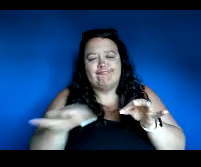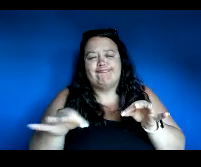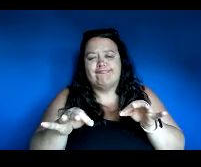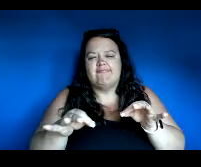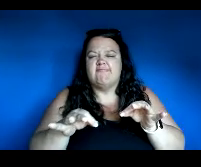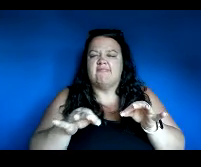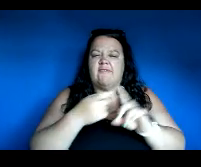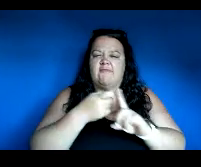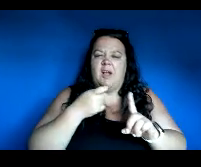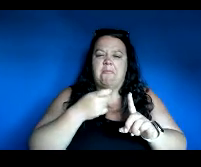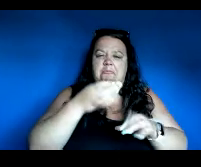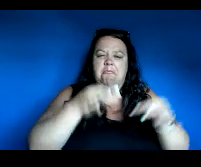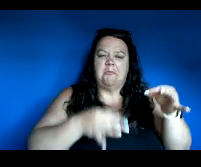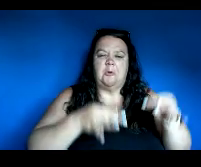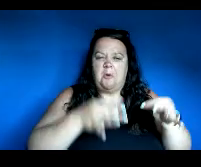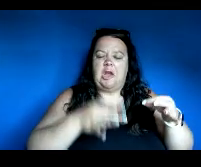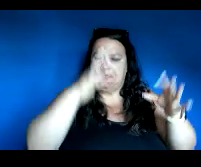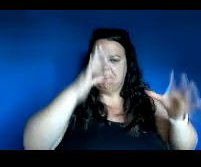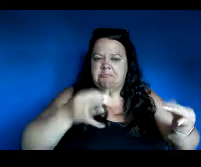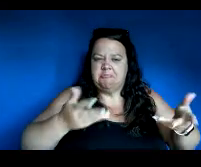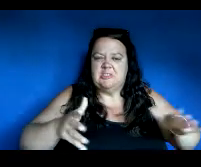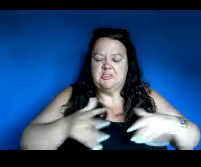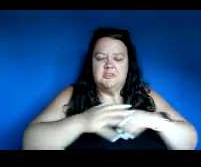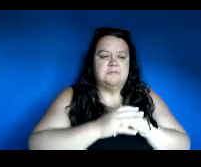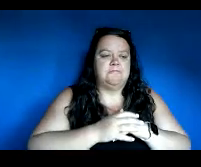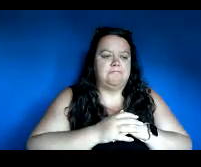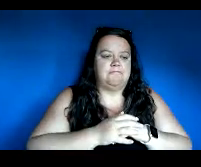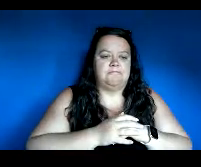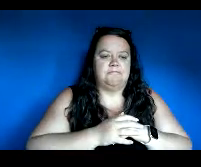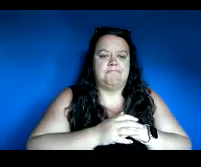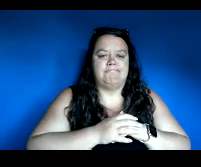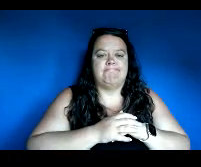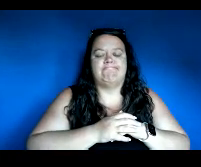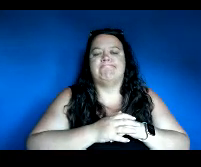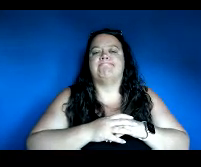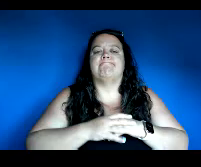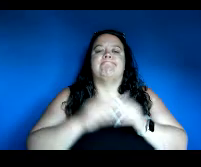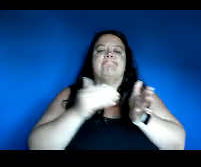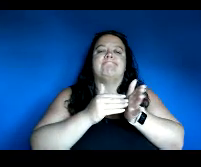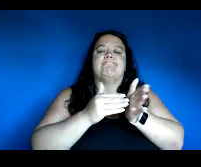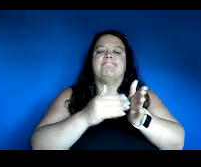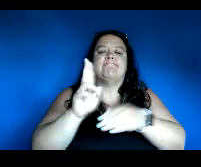And one of the things that we use often is this concept of reasonable and appropriate accommodations.